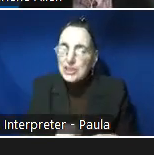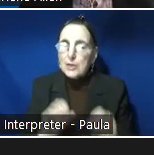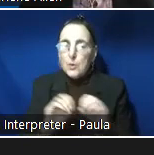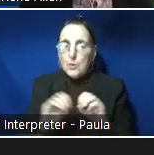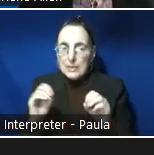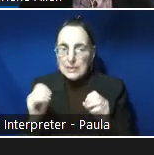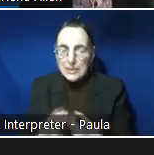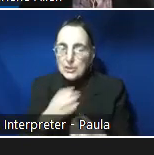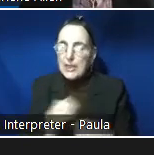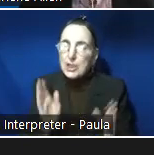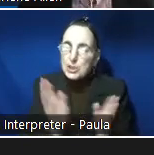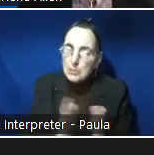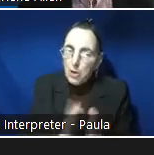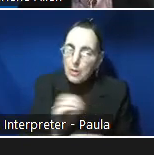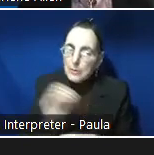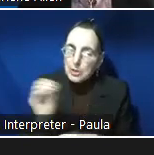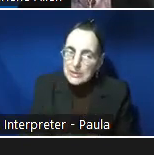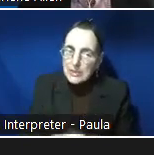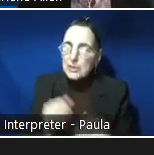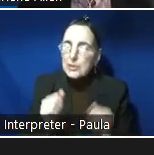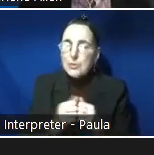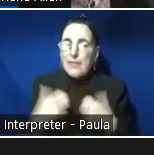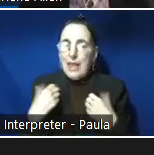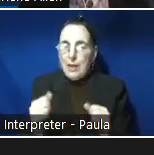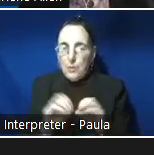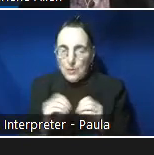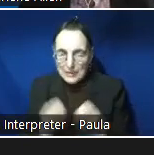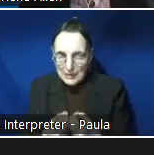partnered with health organizations. And we have a pretty good chunk,